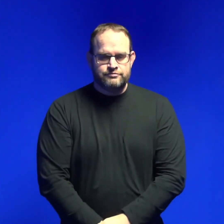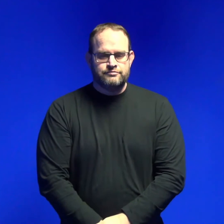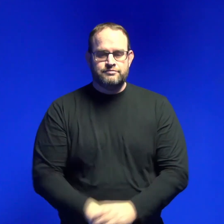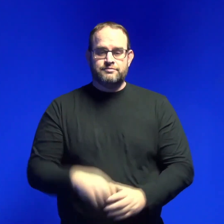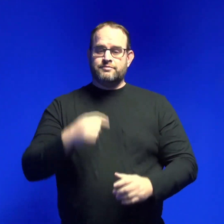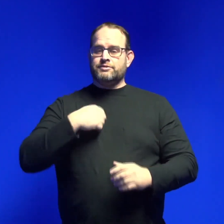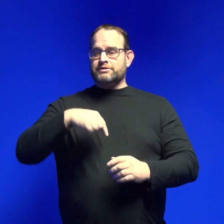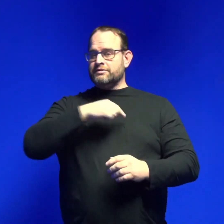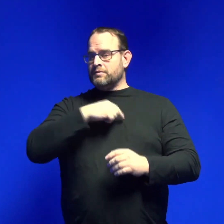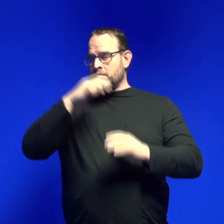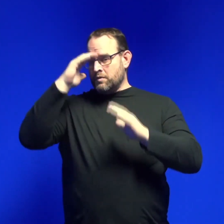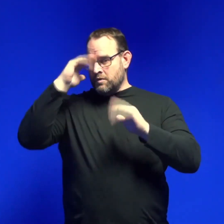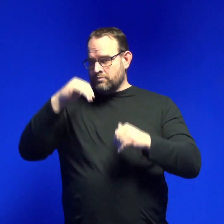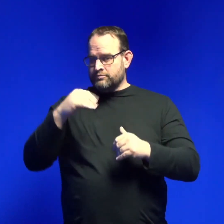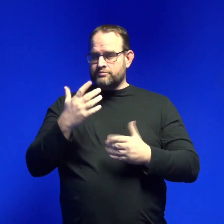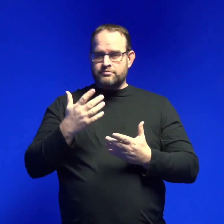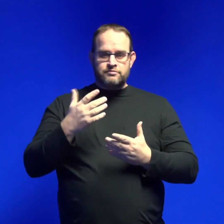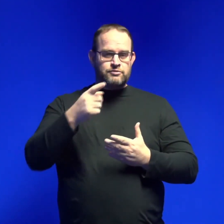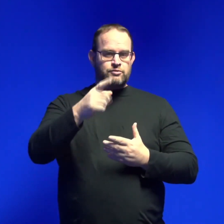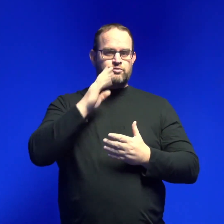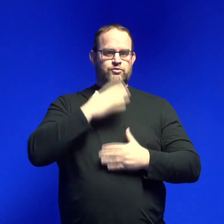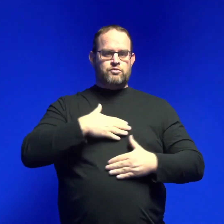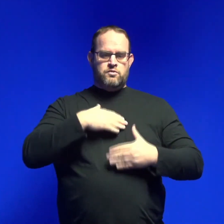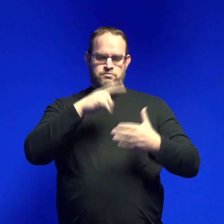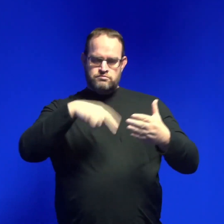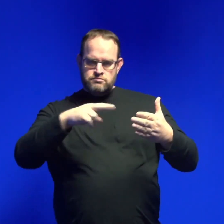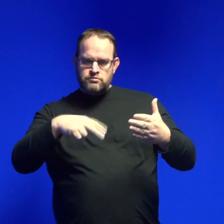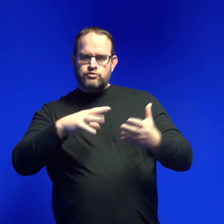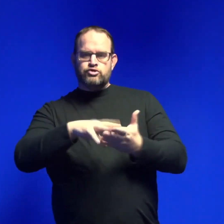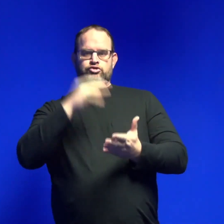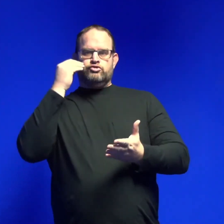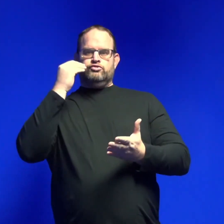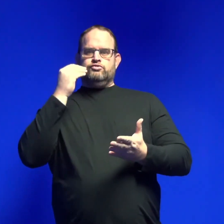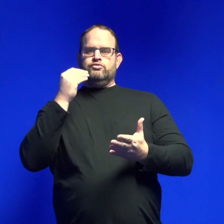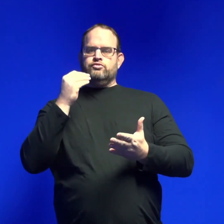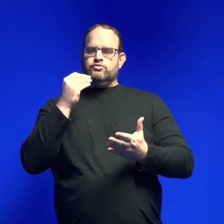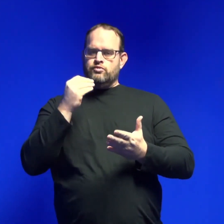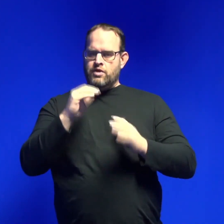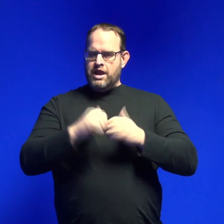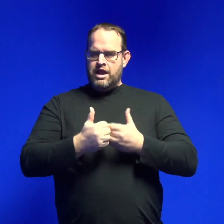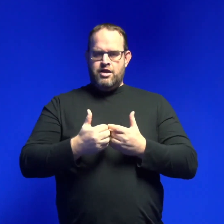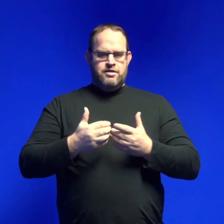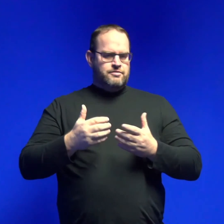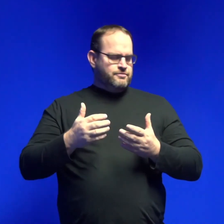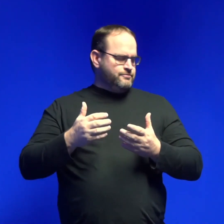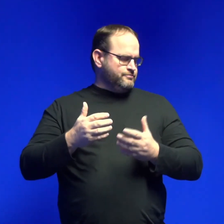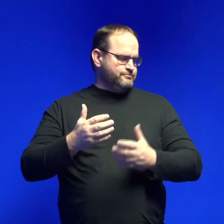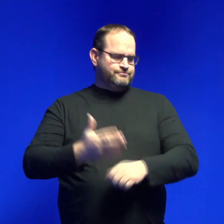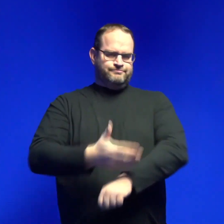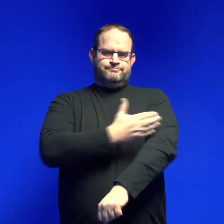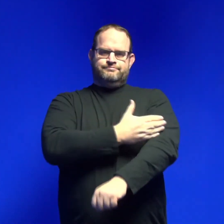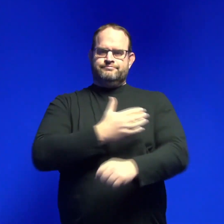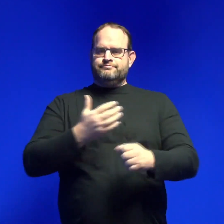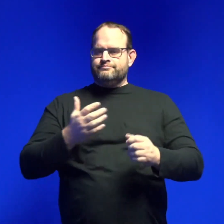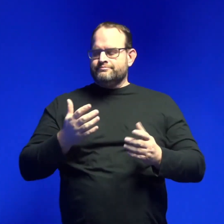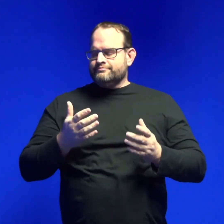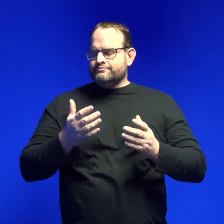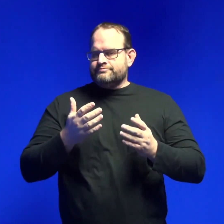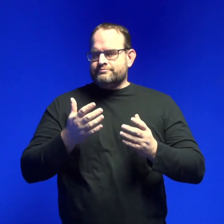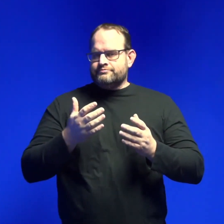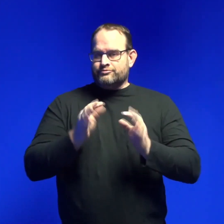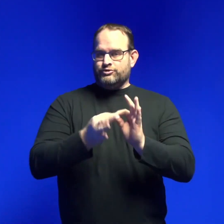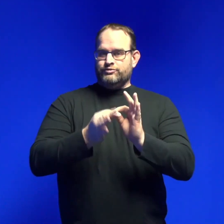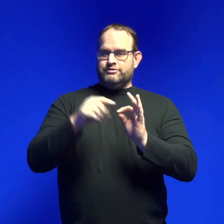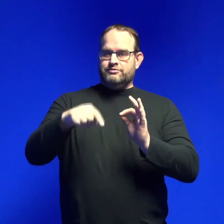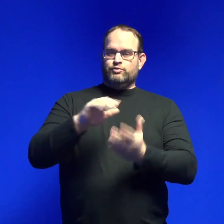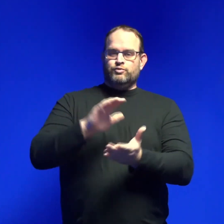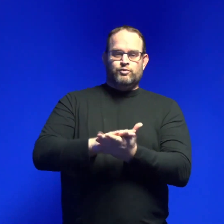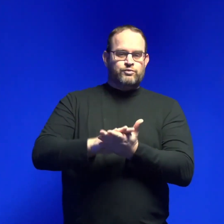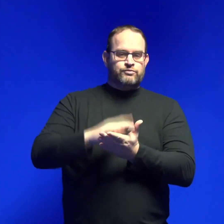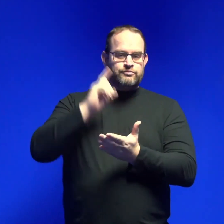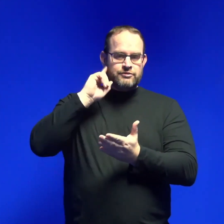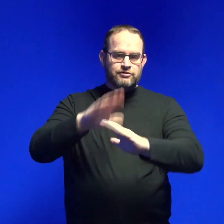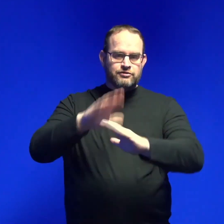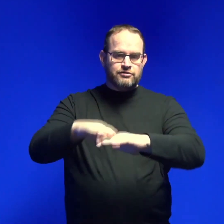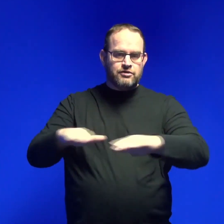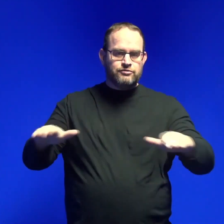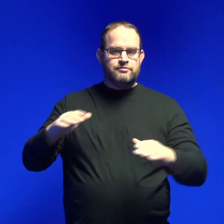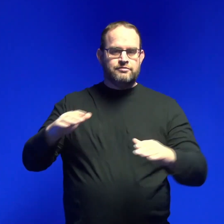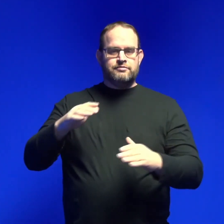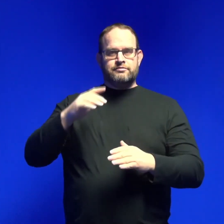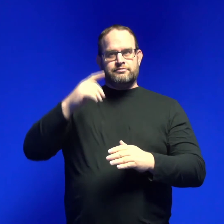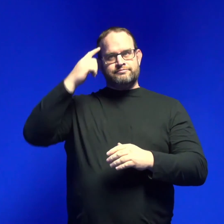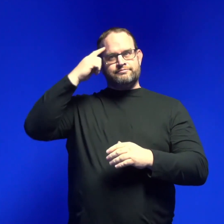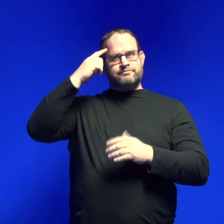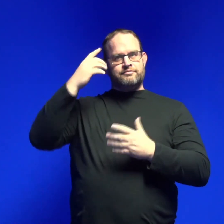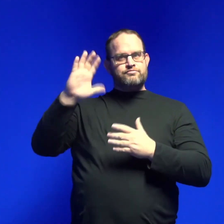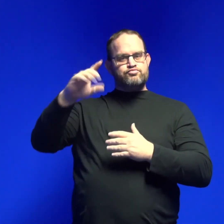We hope you will enjoy reading and learning several things from the chapter including ways to improve the interpreting situation for deaf children in school.